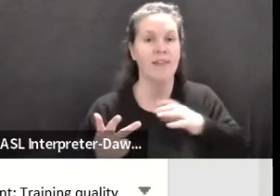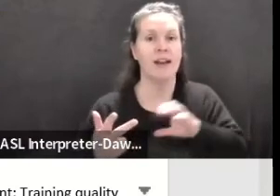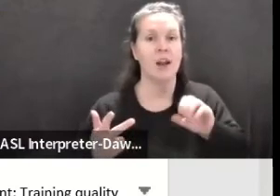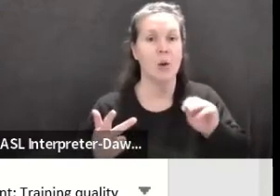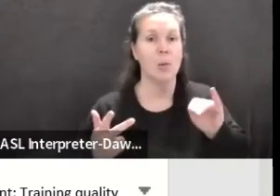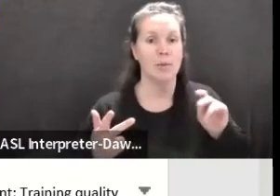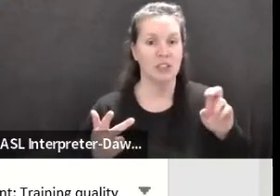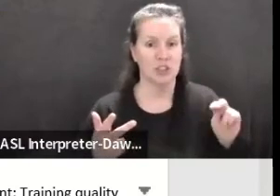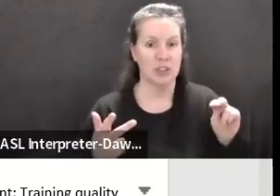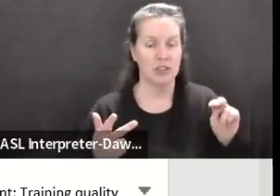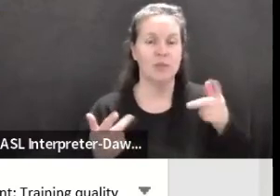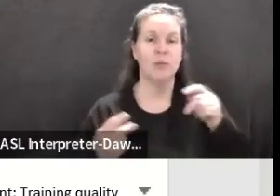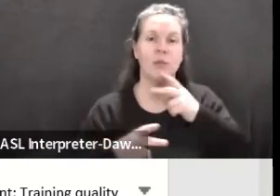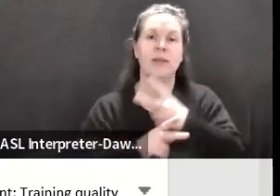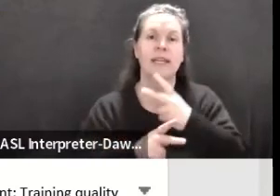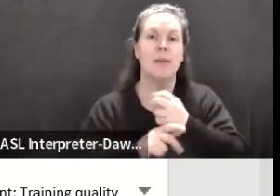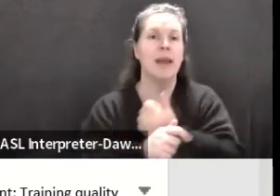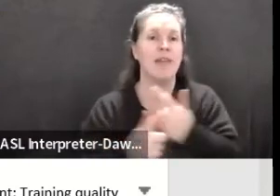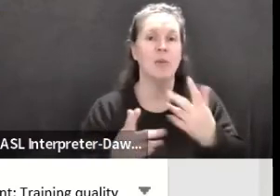We're trying to keep everyone in a loop and engaged,